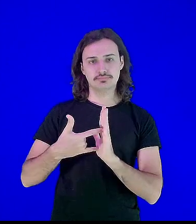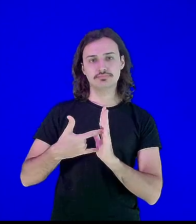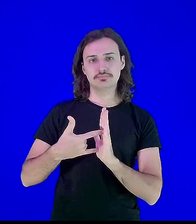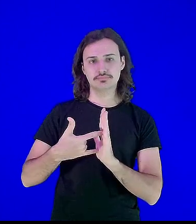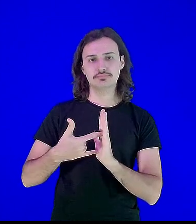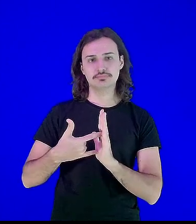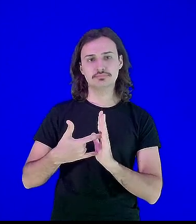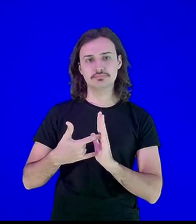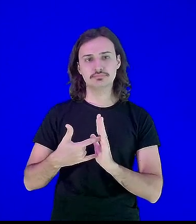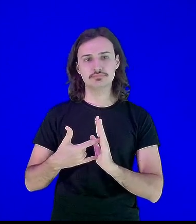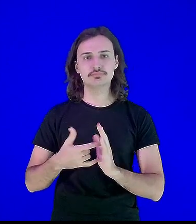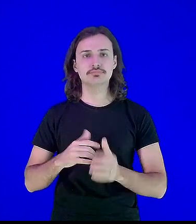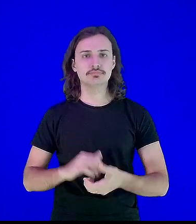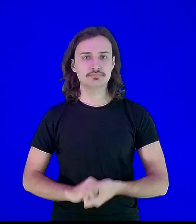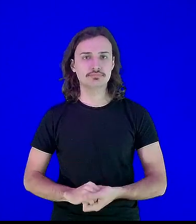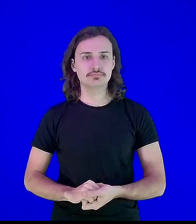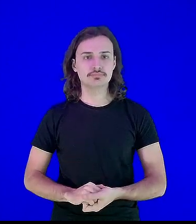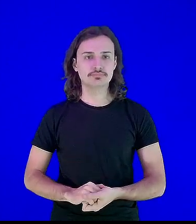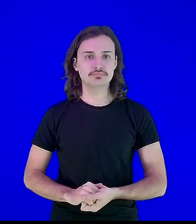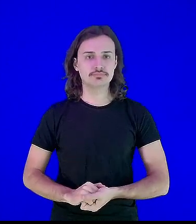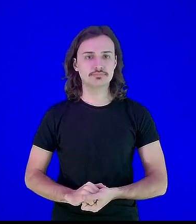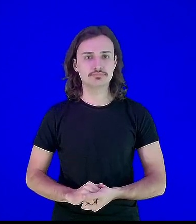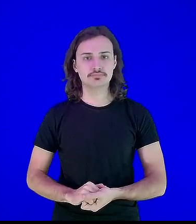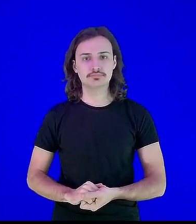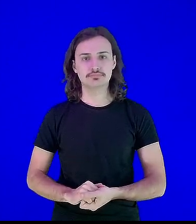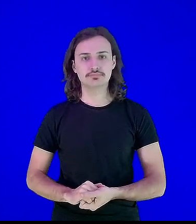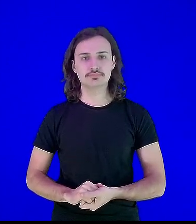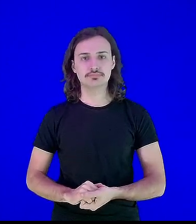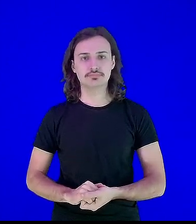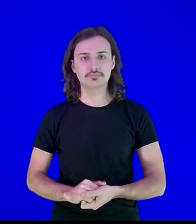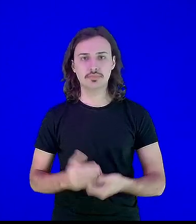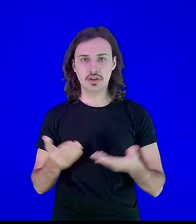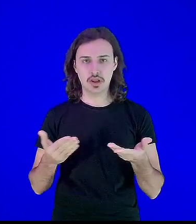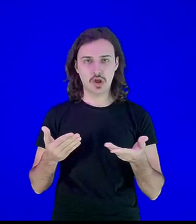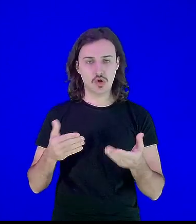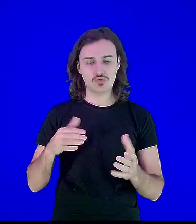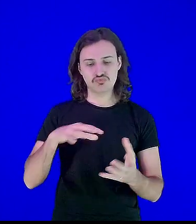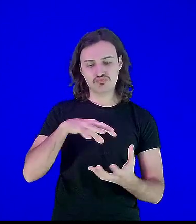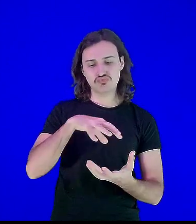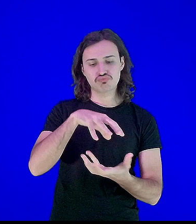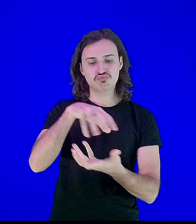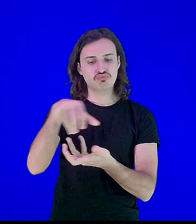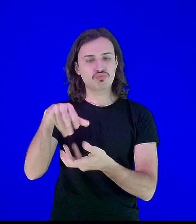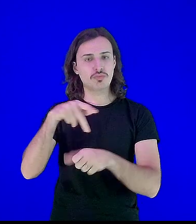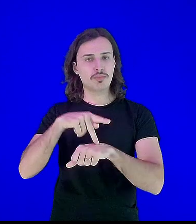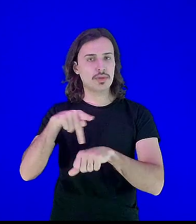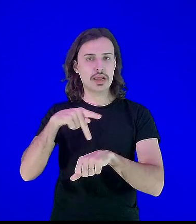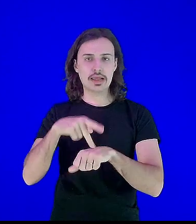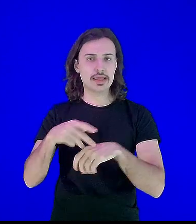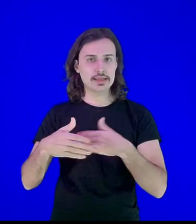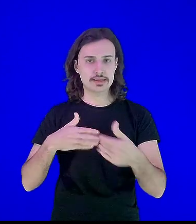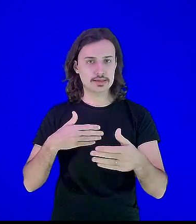right let's try to look for any part of the world no success